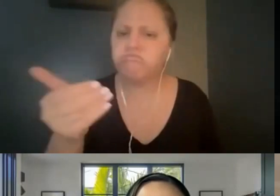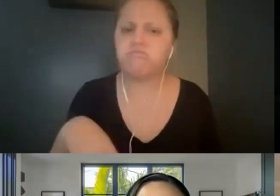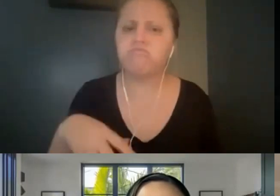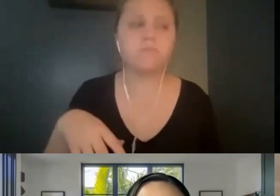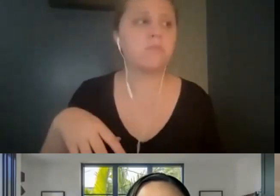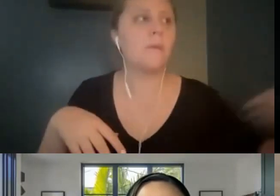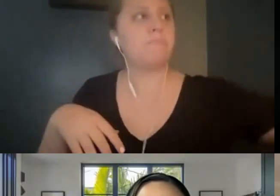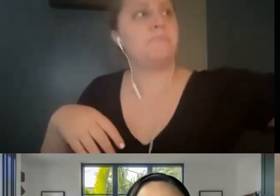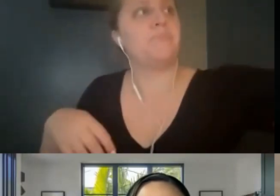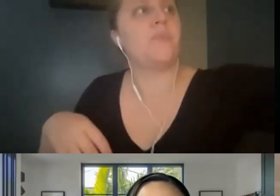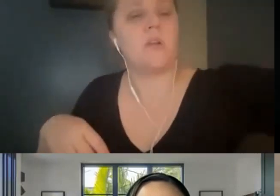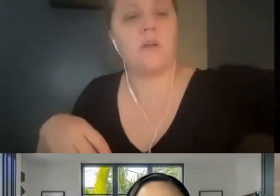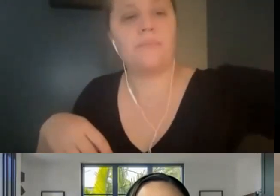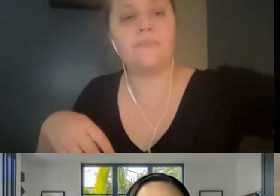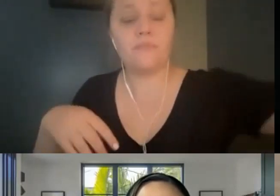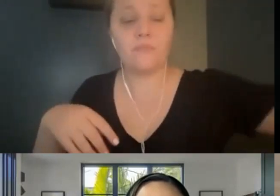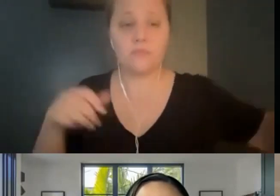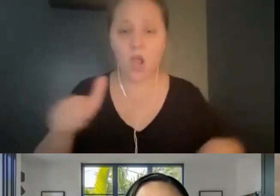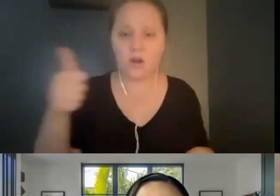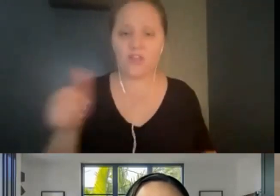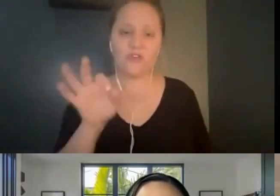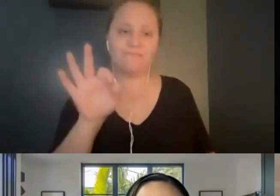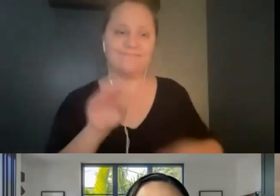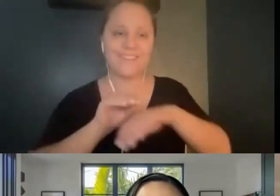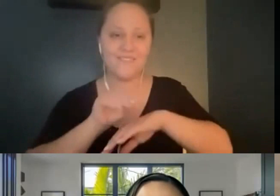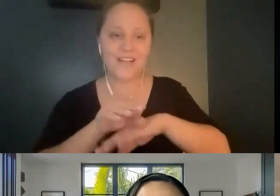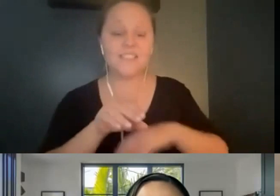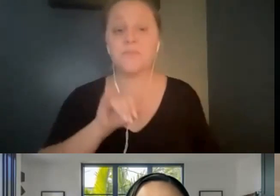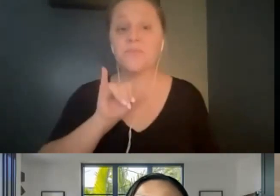Joe: Another bit of advice is, for those that are in the hiring